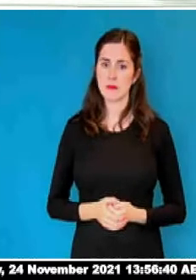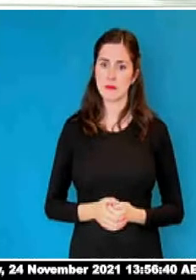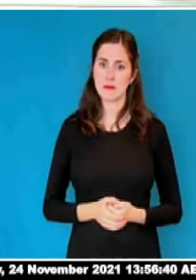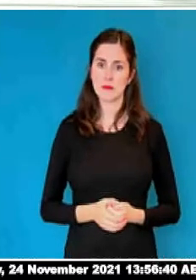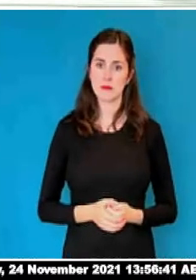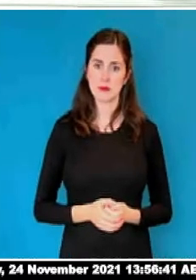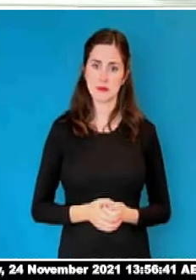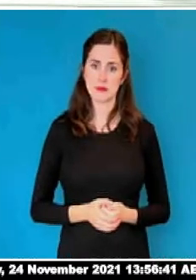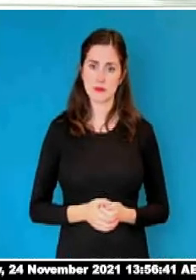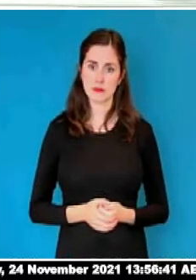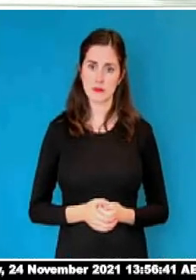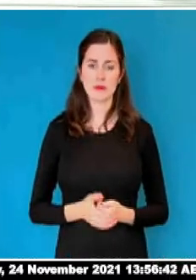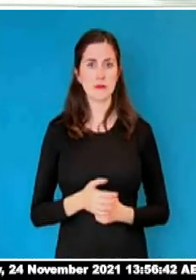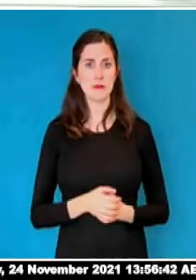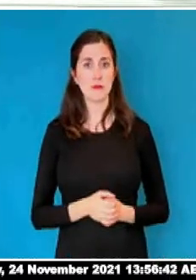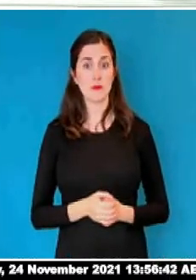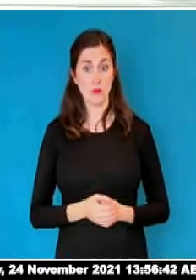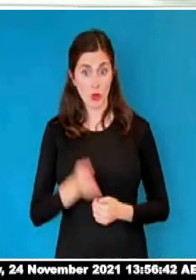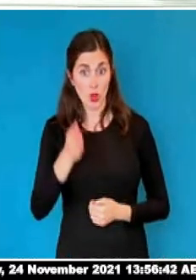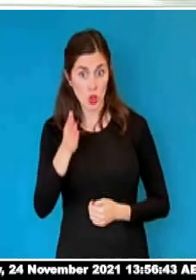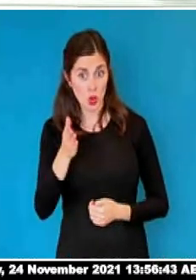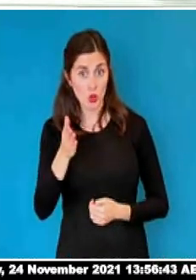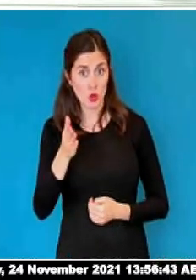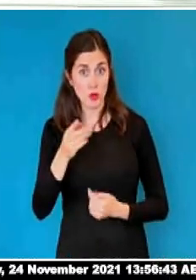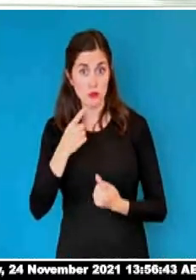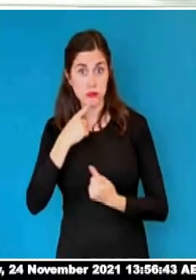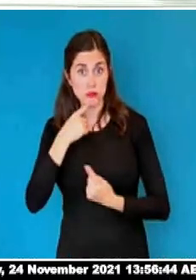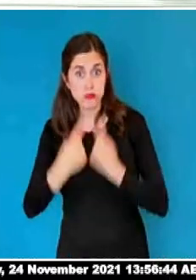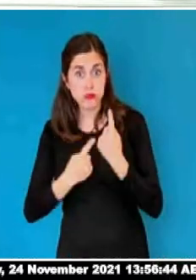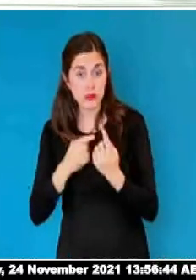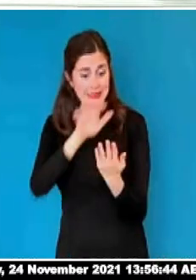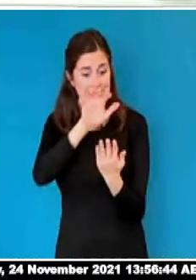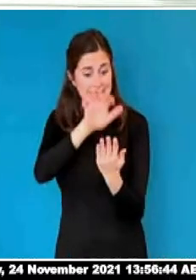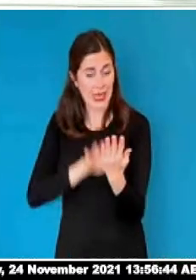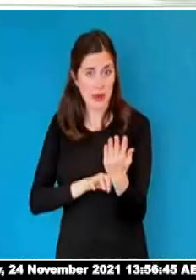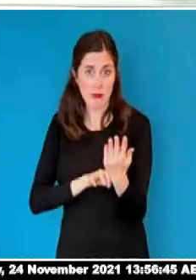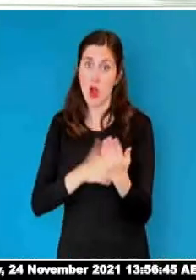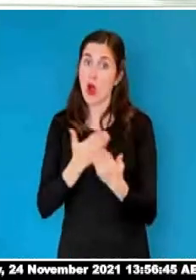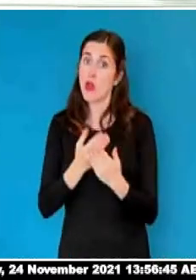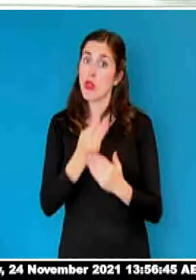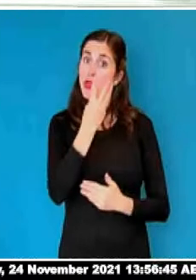You have prepared a statement dated 3 September this year?